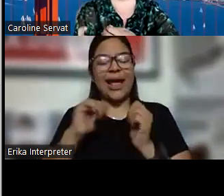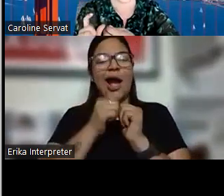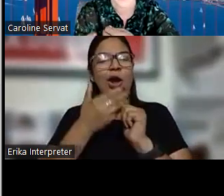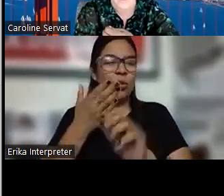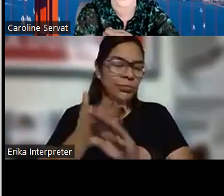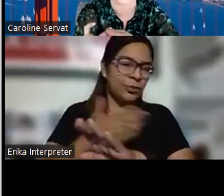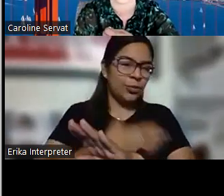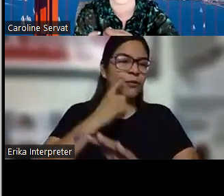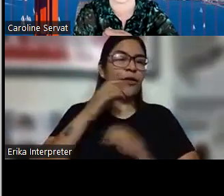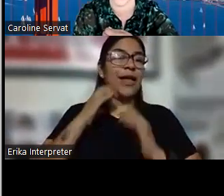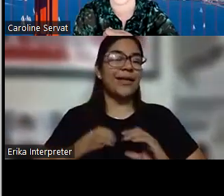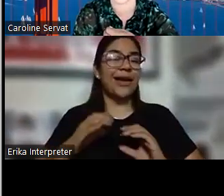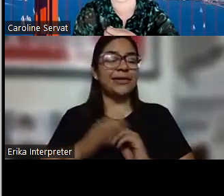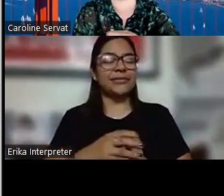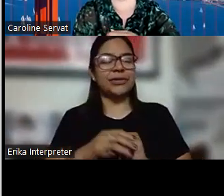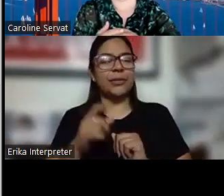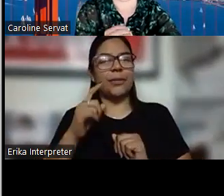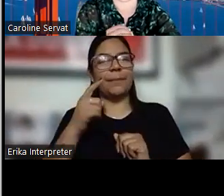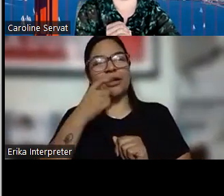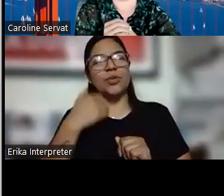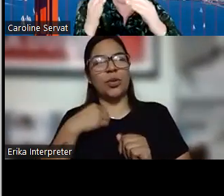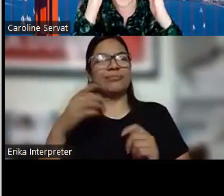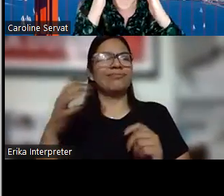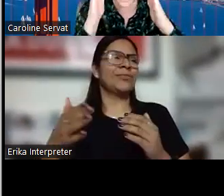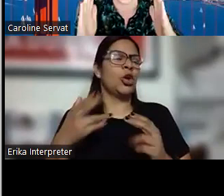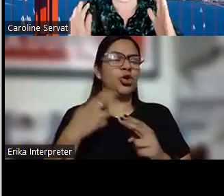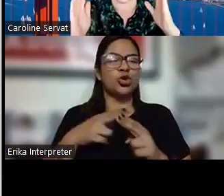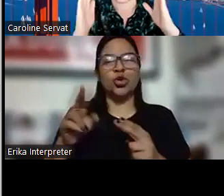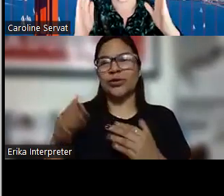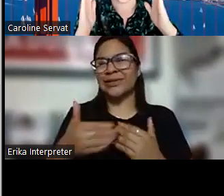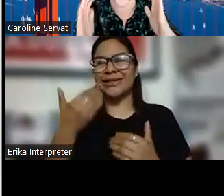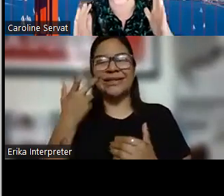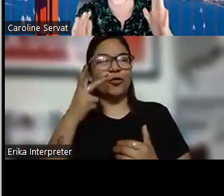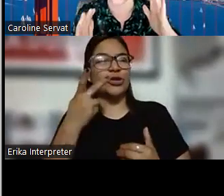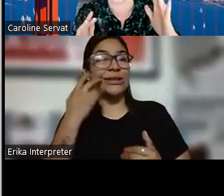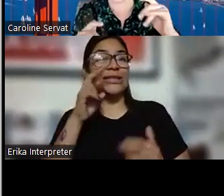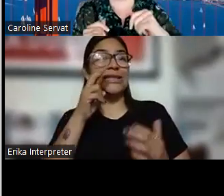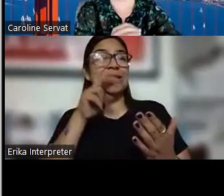with very simple accessible messaging um kind of having a lens of avoiding technical jargon to meet